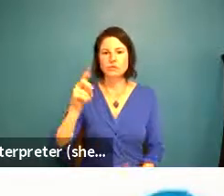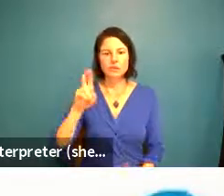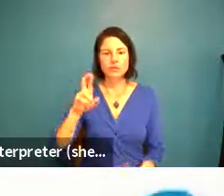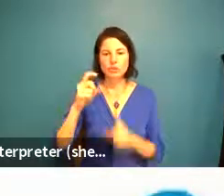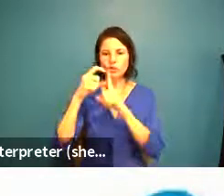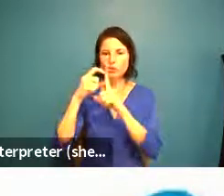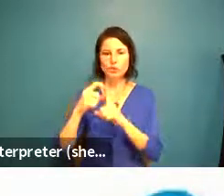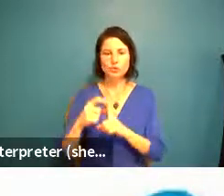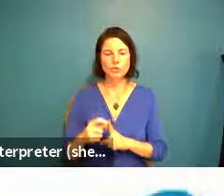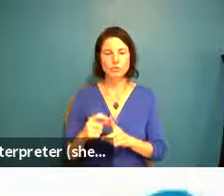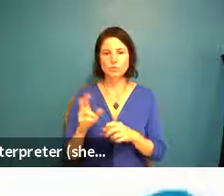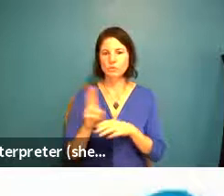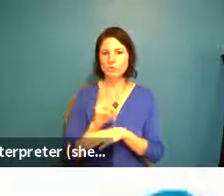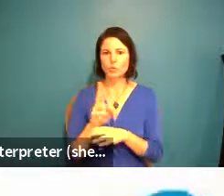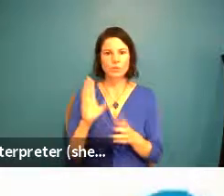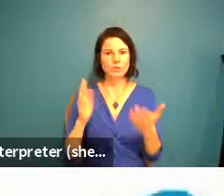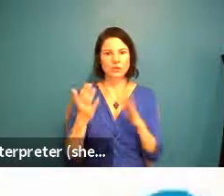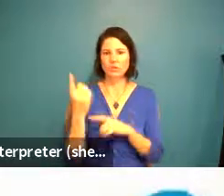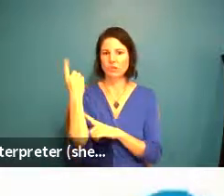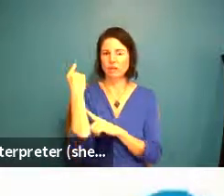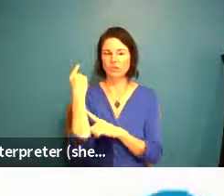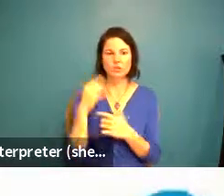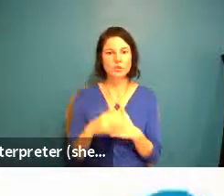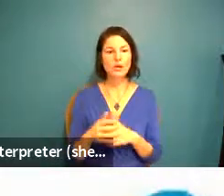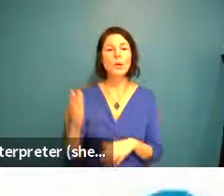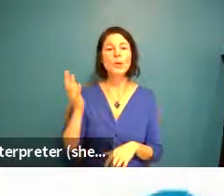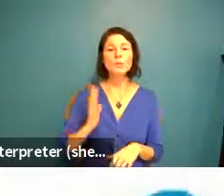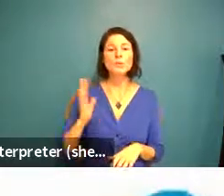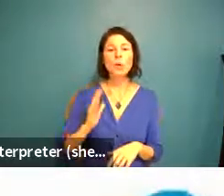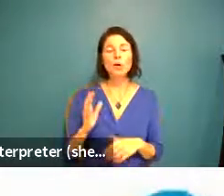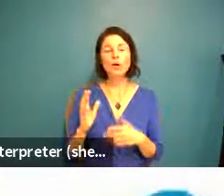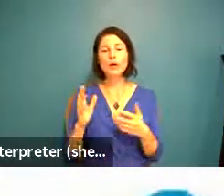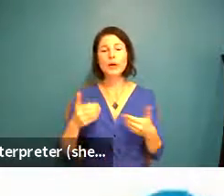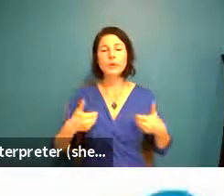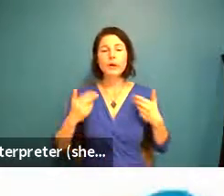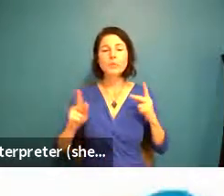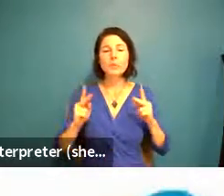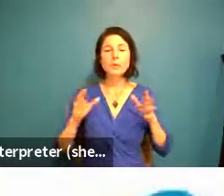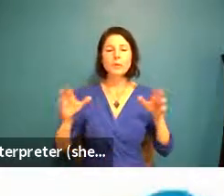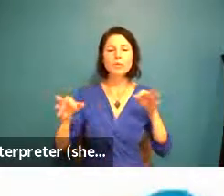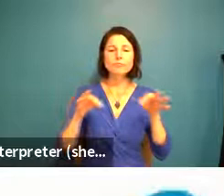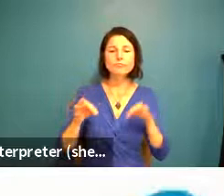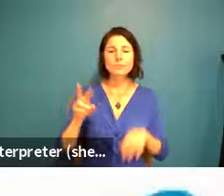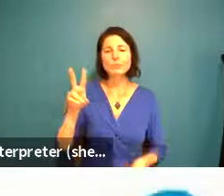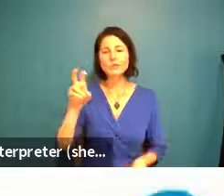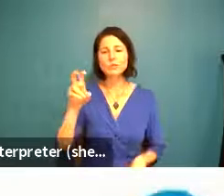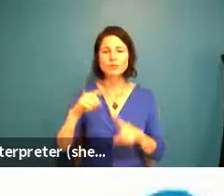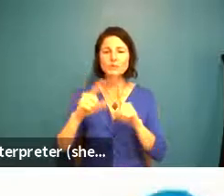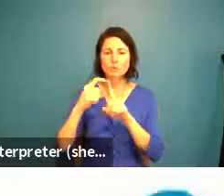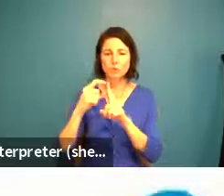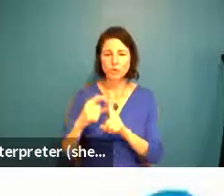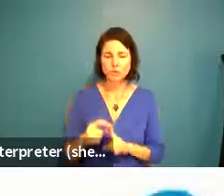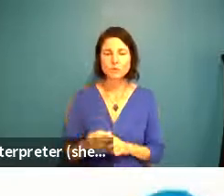year before that. A lot of youth were using up to 200 different terms to describe their gender. Some of the more common ones include